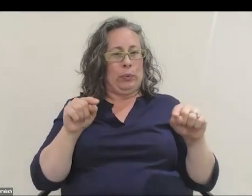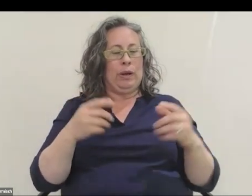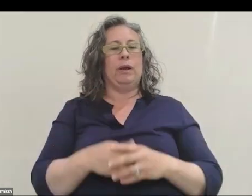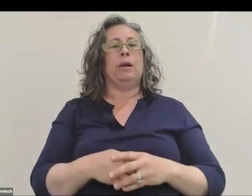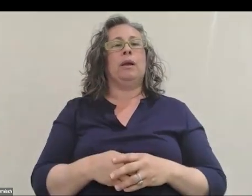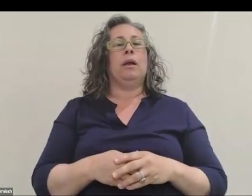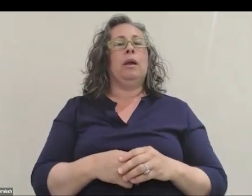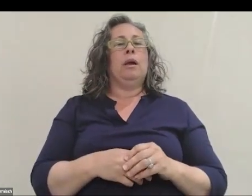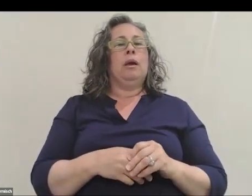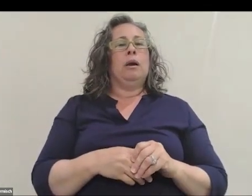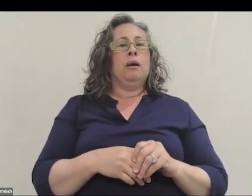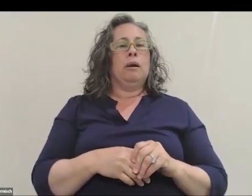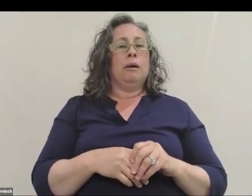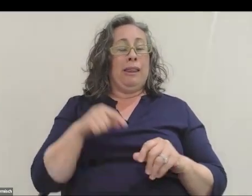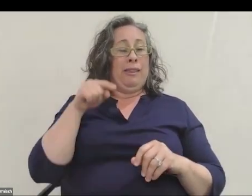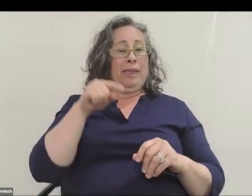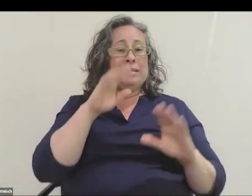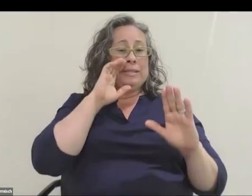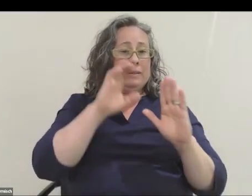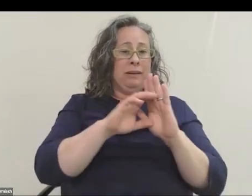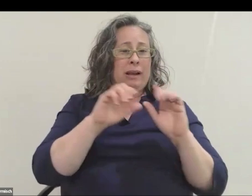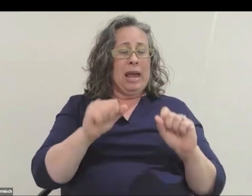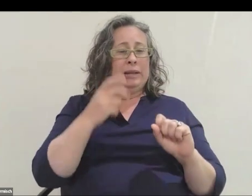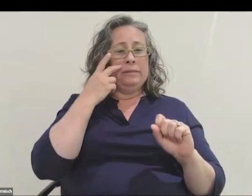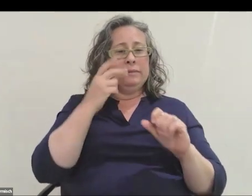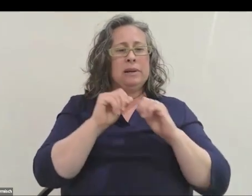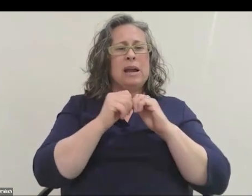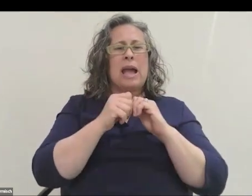in this artwork. In this image, you can see the principle